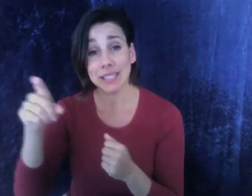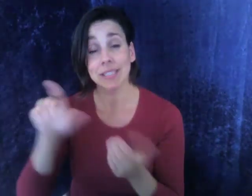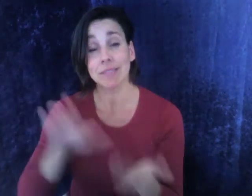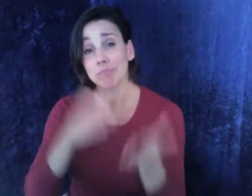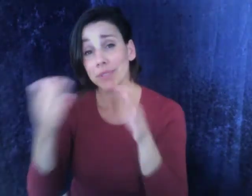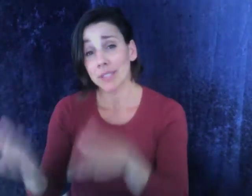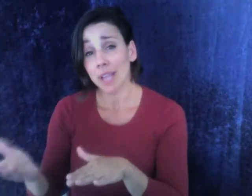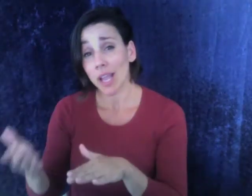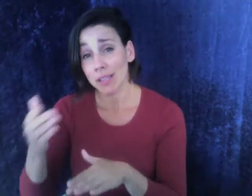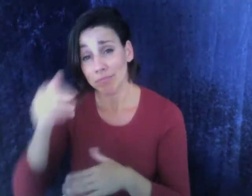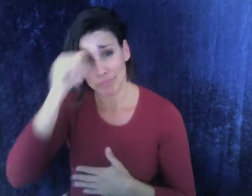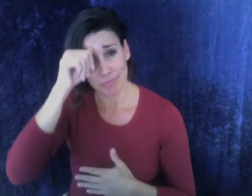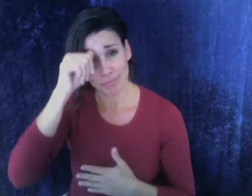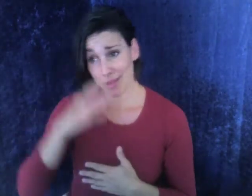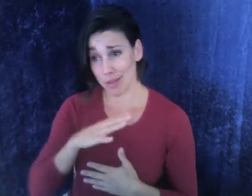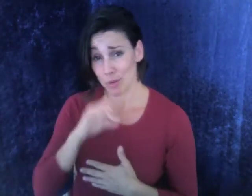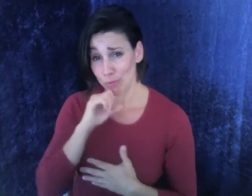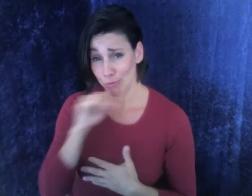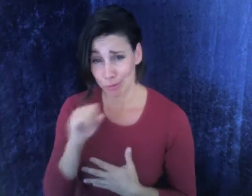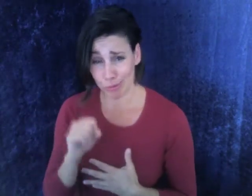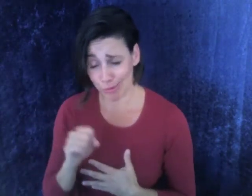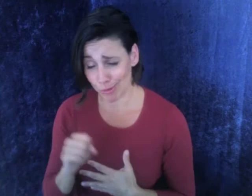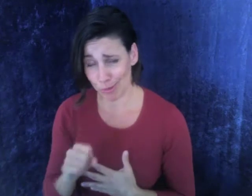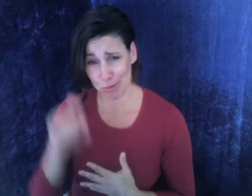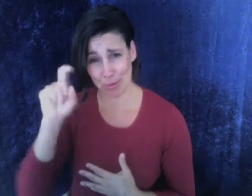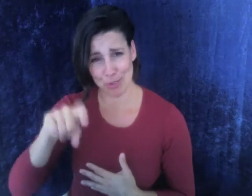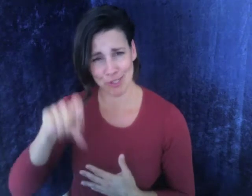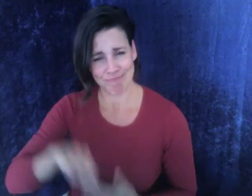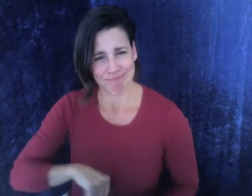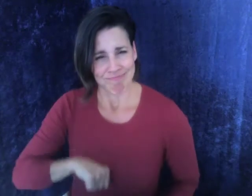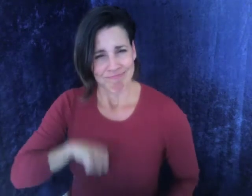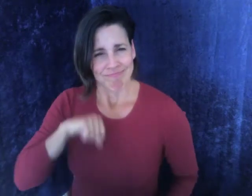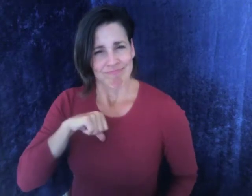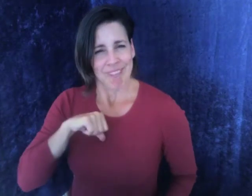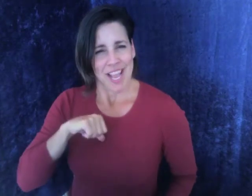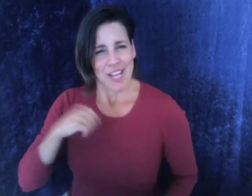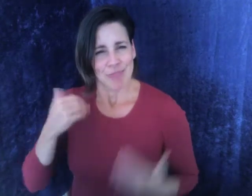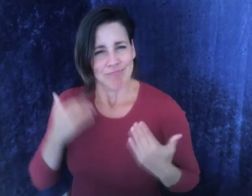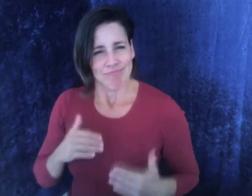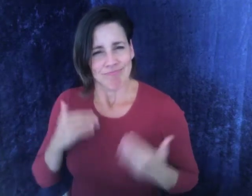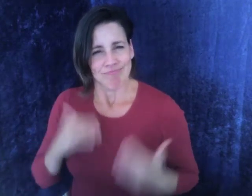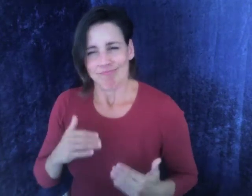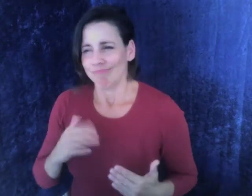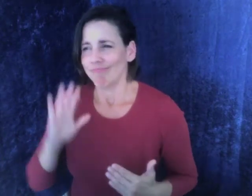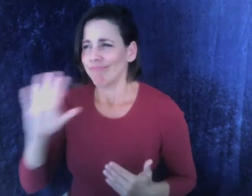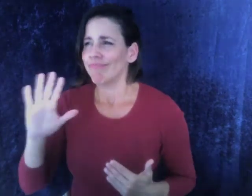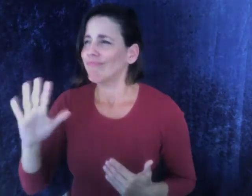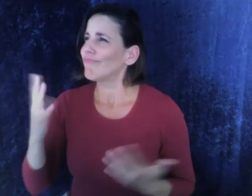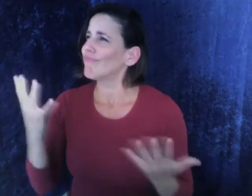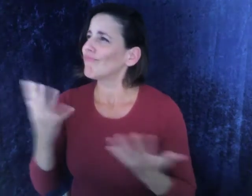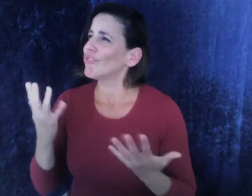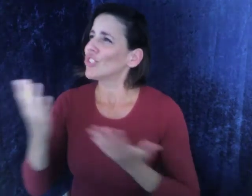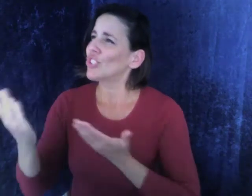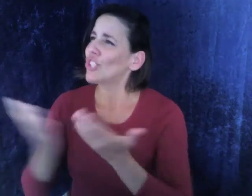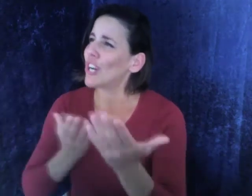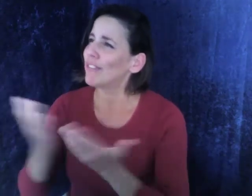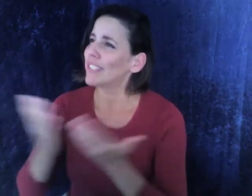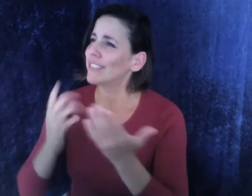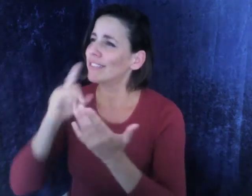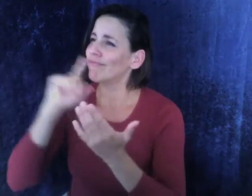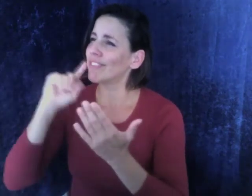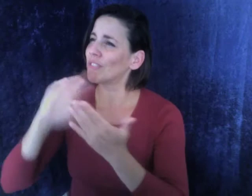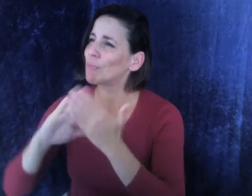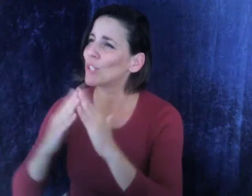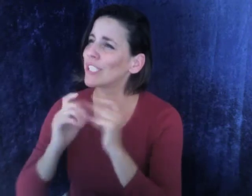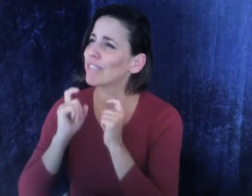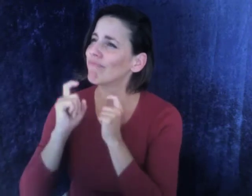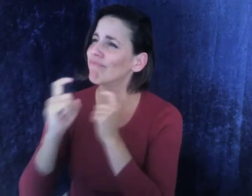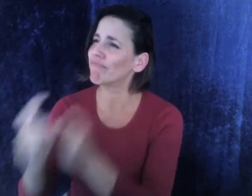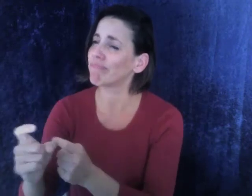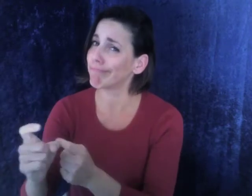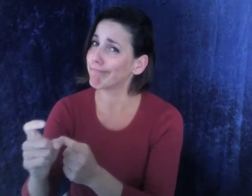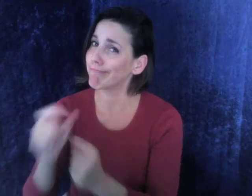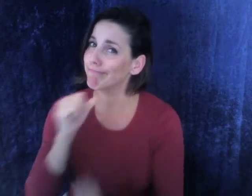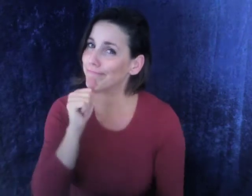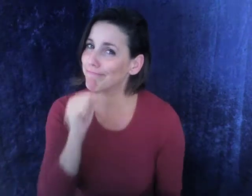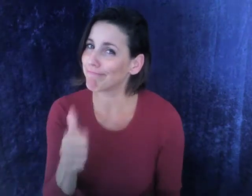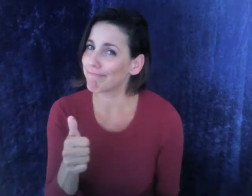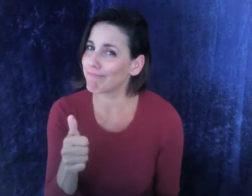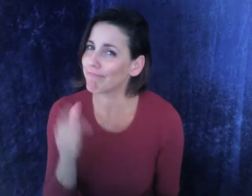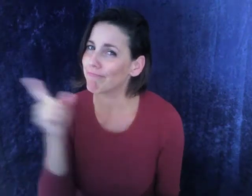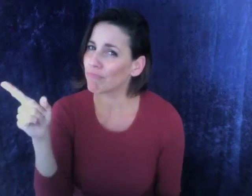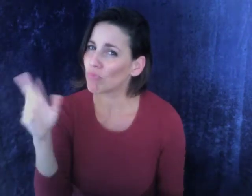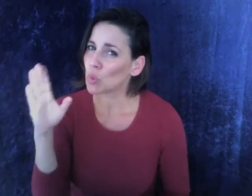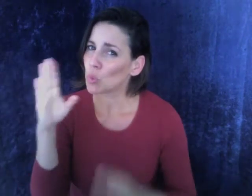As an old gentleman nearing his death, Clerc was not satisfied with his service,